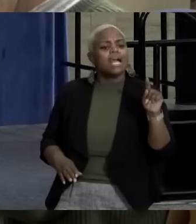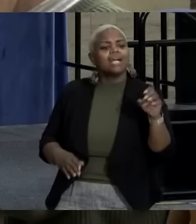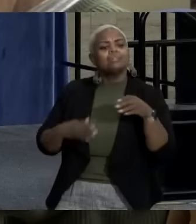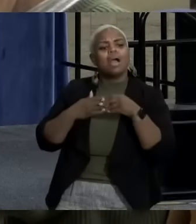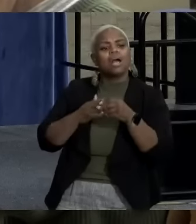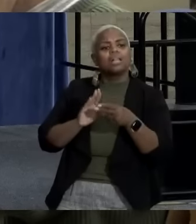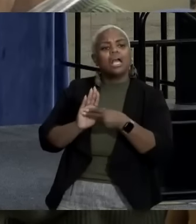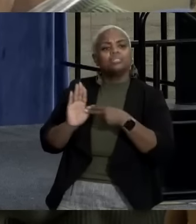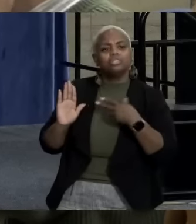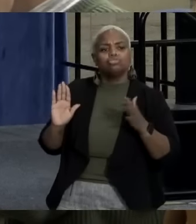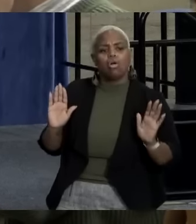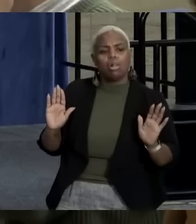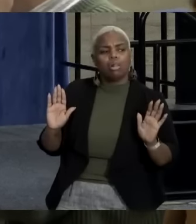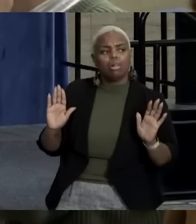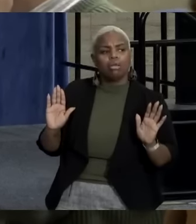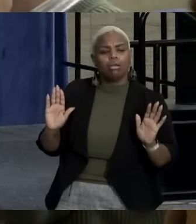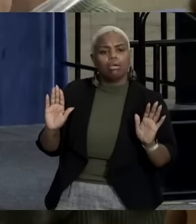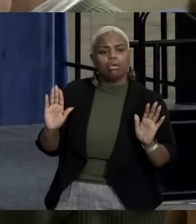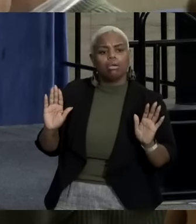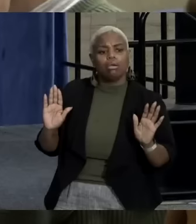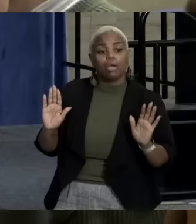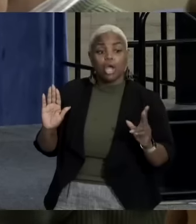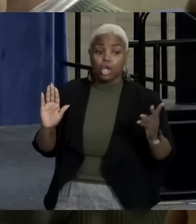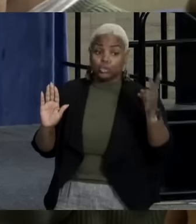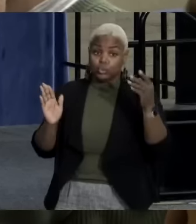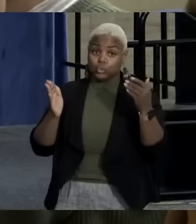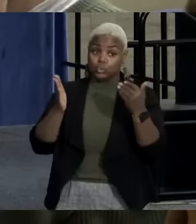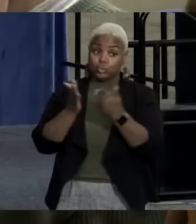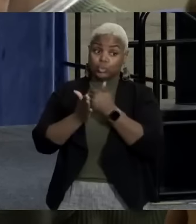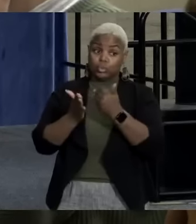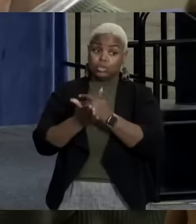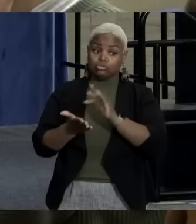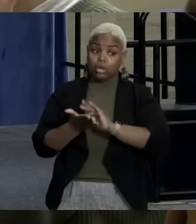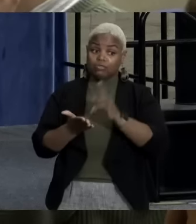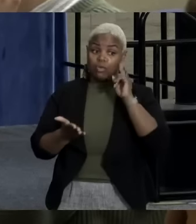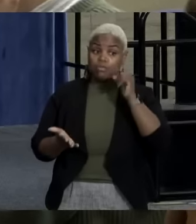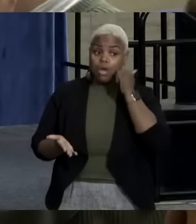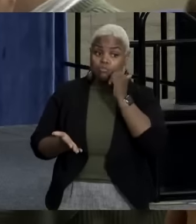you also talked about two new drugs for menopause. Can you expound on them a bit?